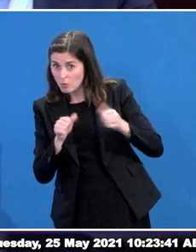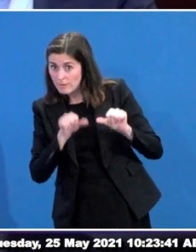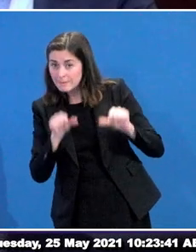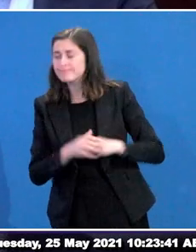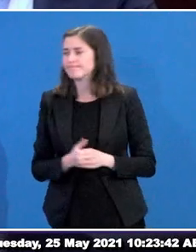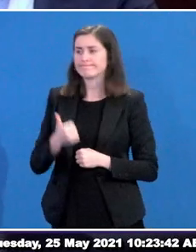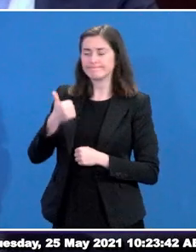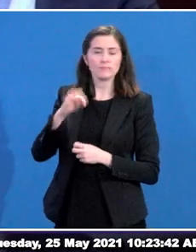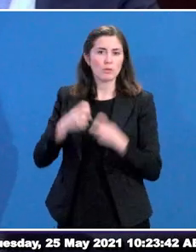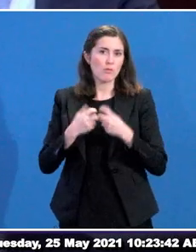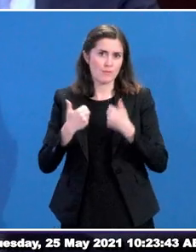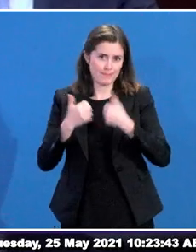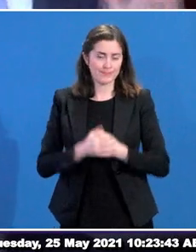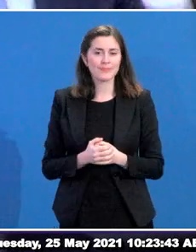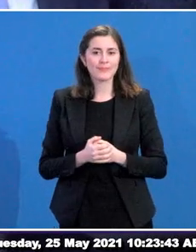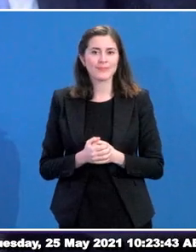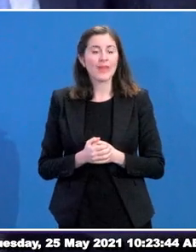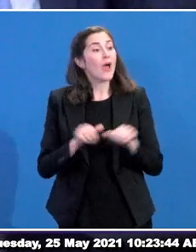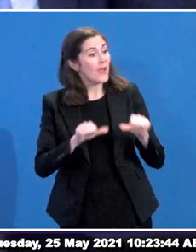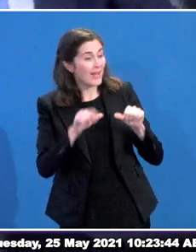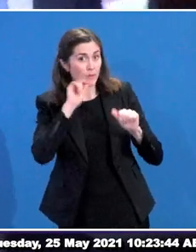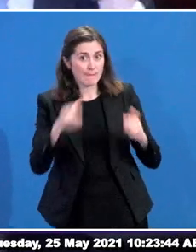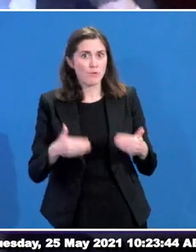I'm going to move forward from where we left off yesterday,